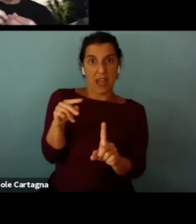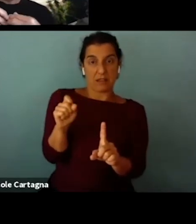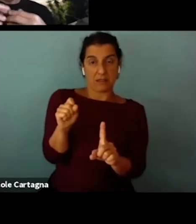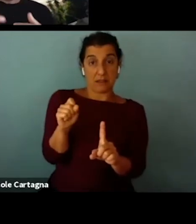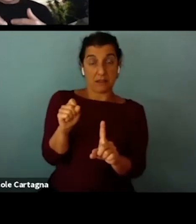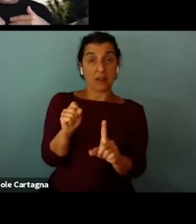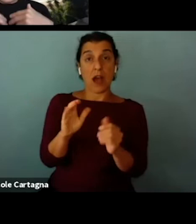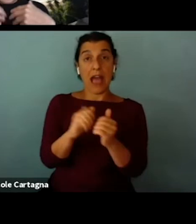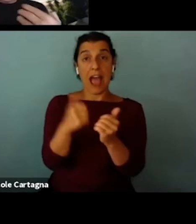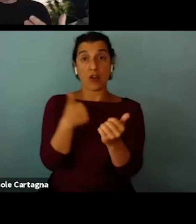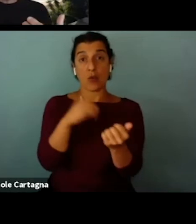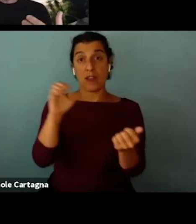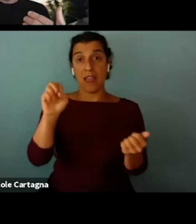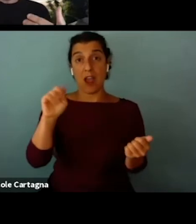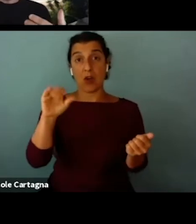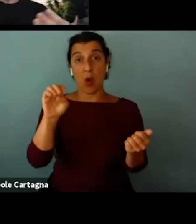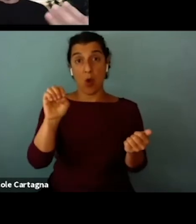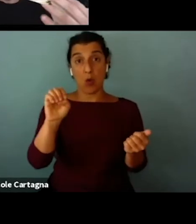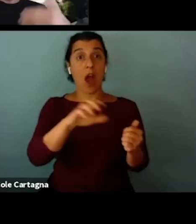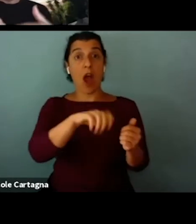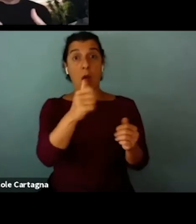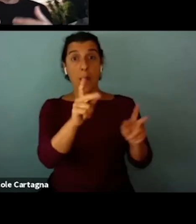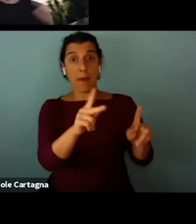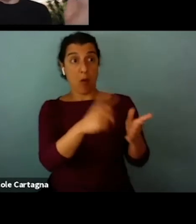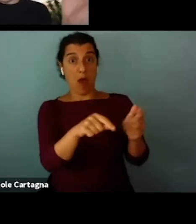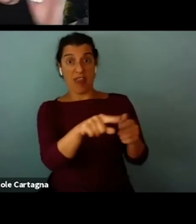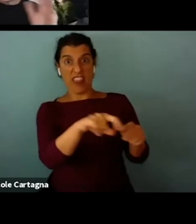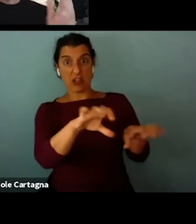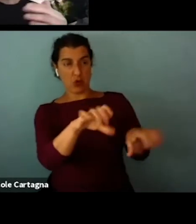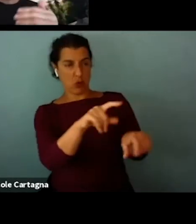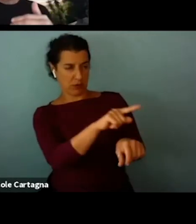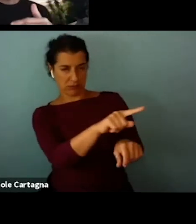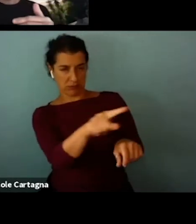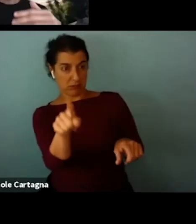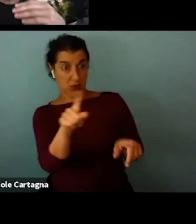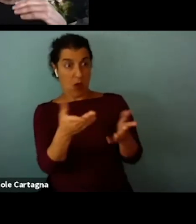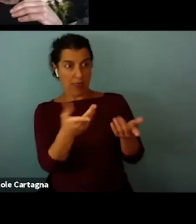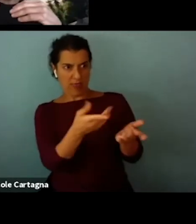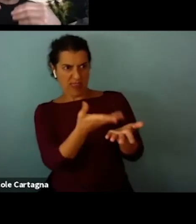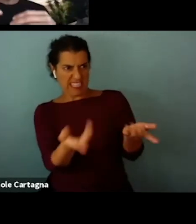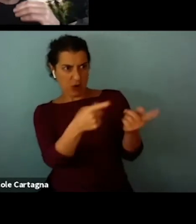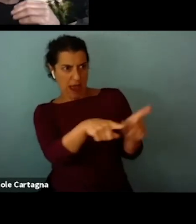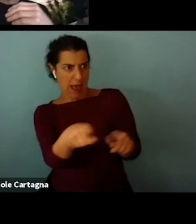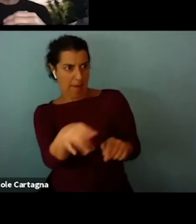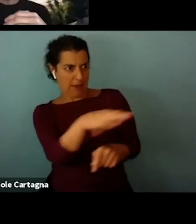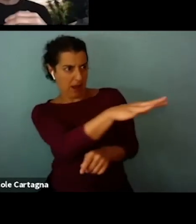what other people are doing or things that happen into a sequence of events